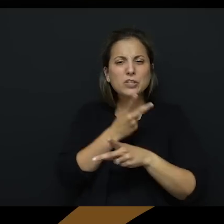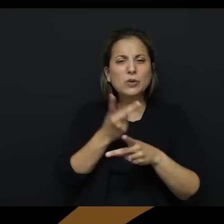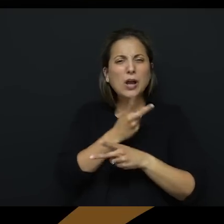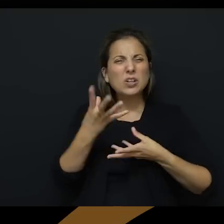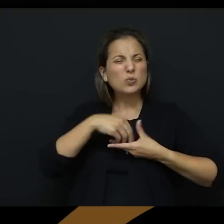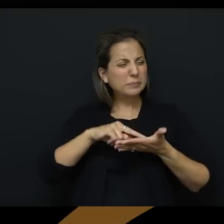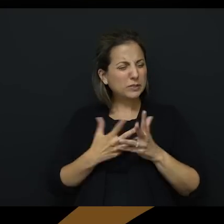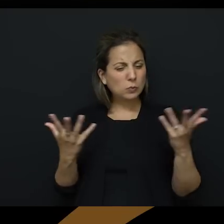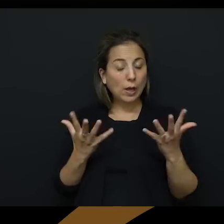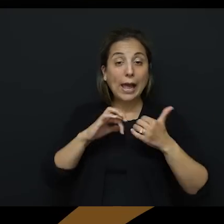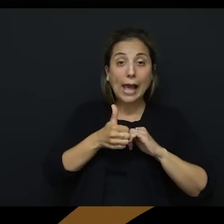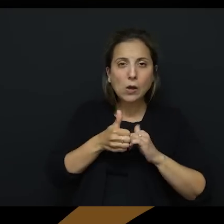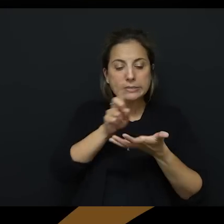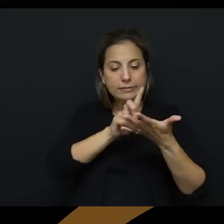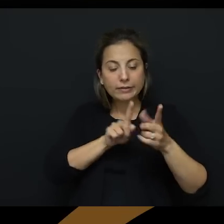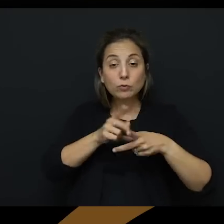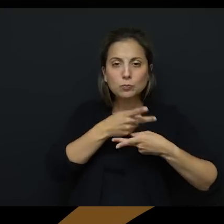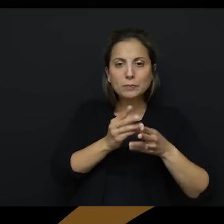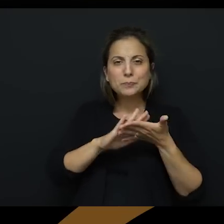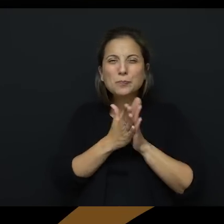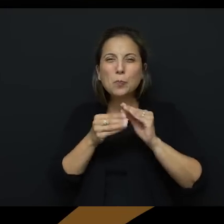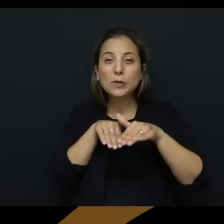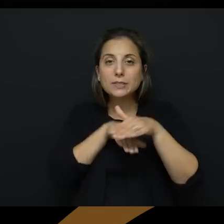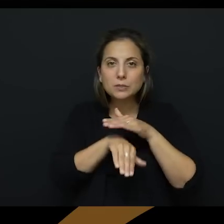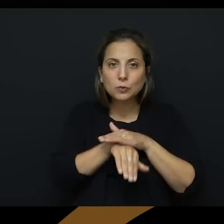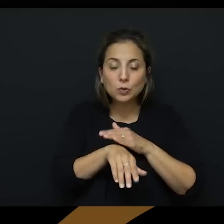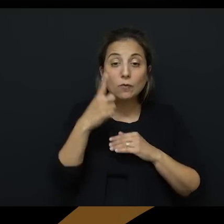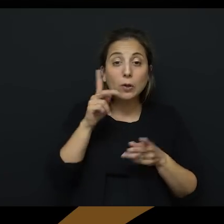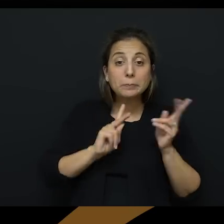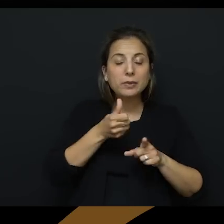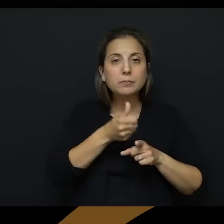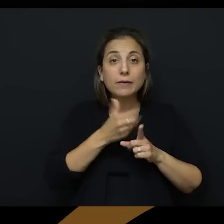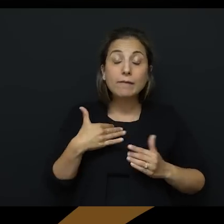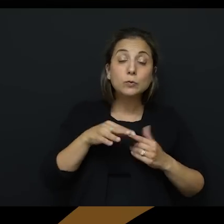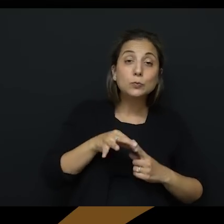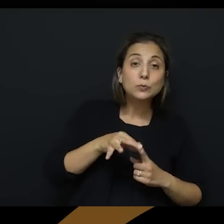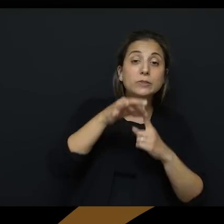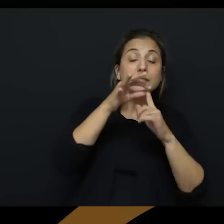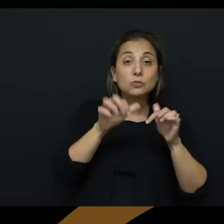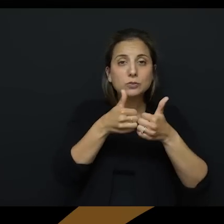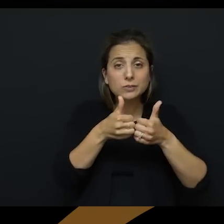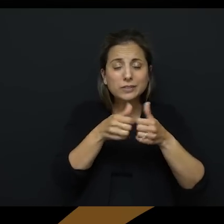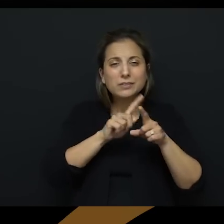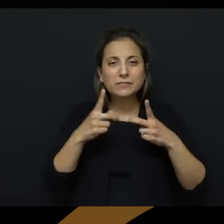in the beauty industry by designing products to be more accessible for people with unique challenges and physical difficulties.